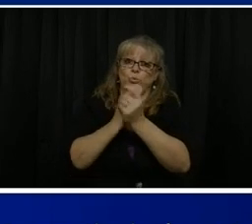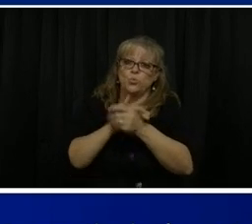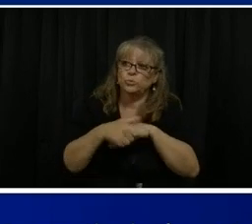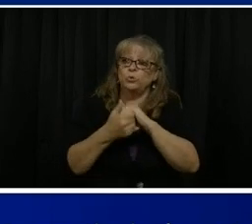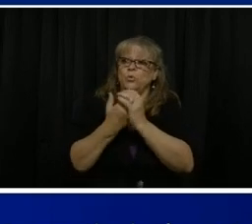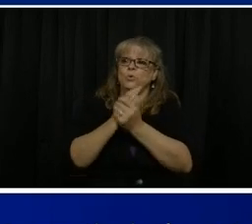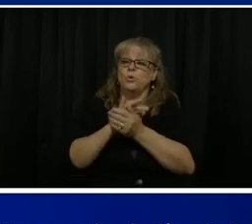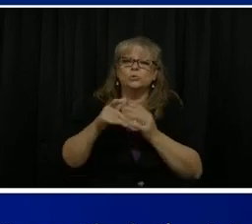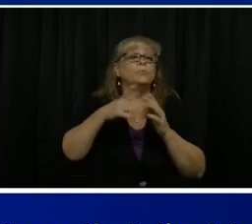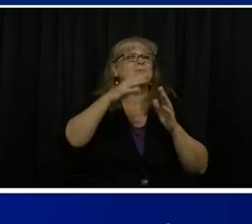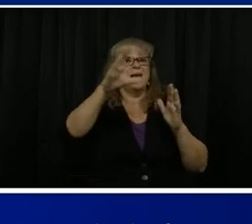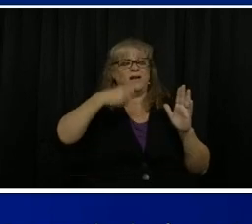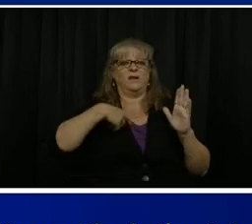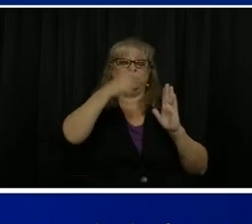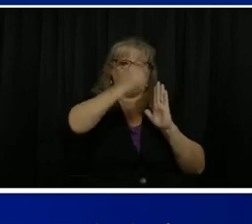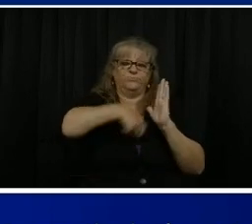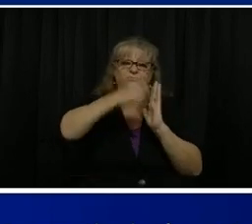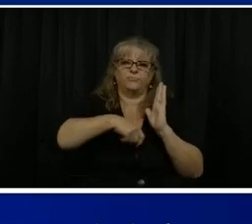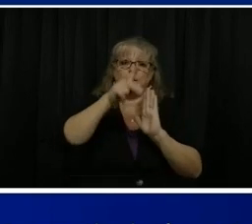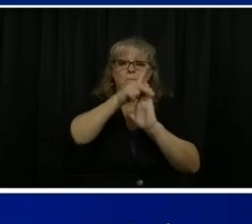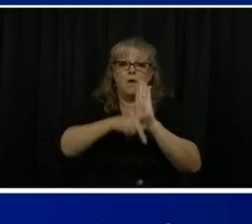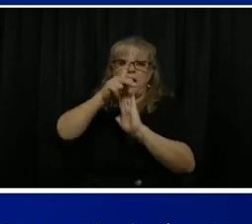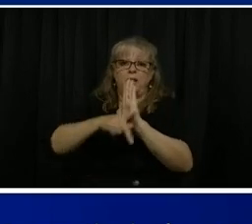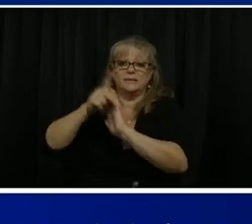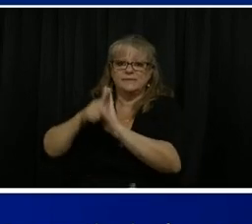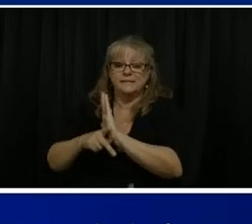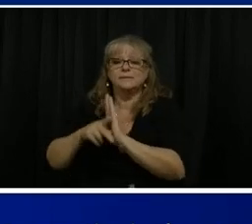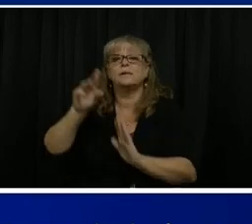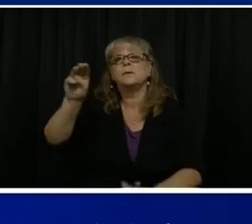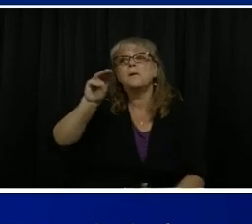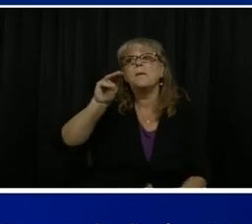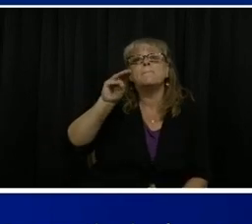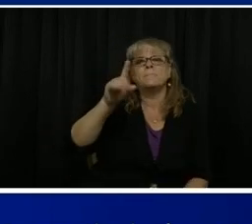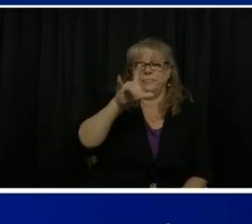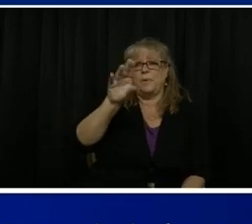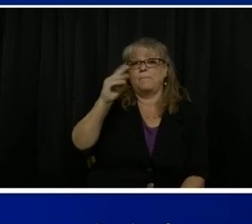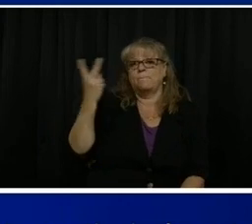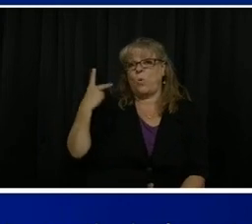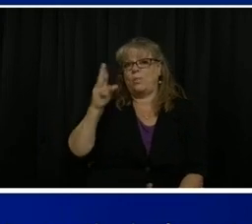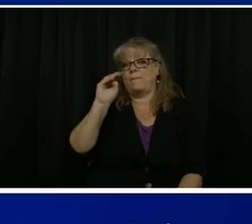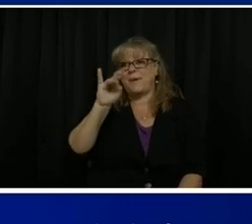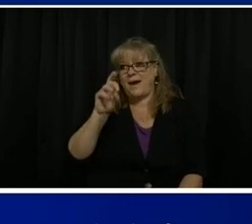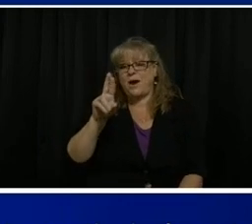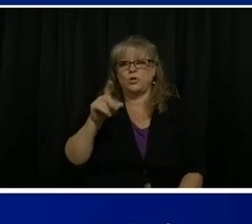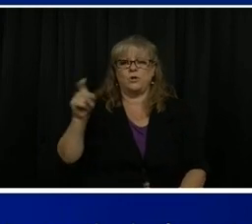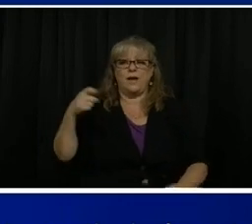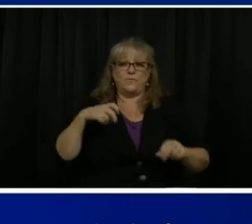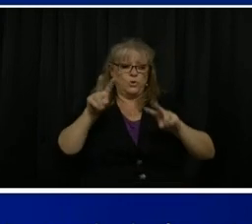THAT'S THE MOST IMPORTANT. AS POLICYMAKERS, AS MAYORS, AS